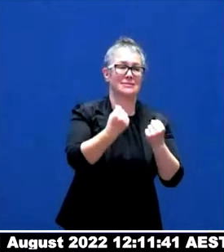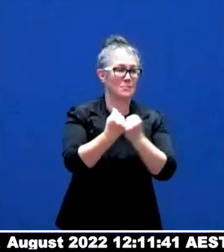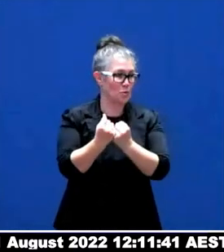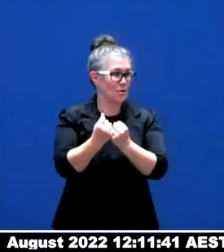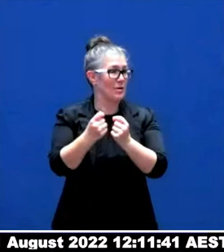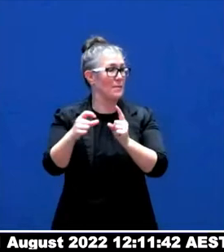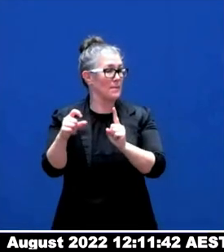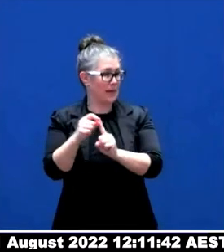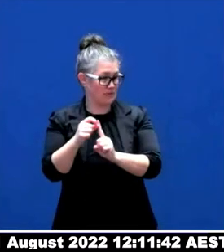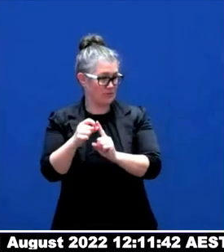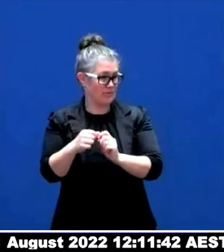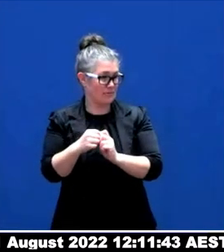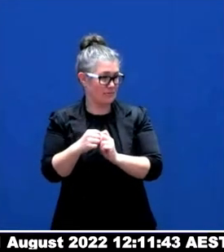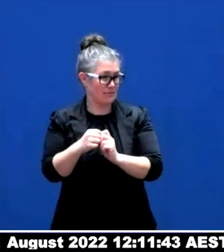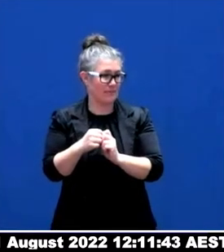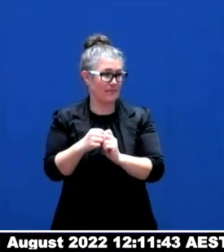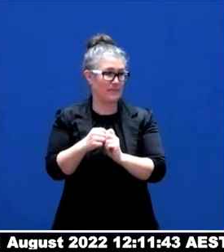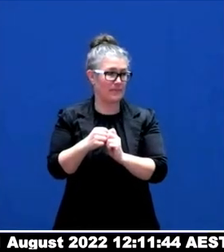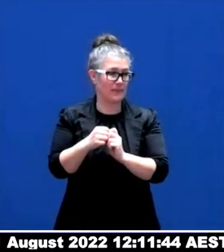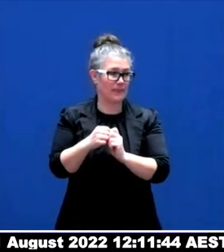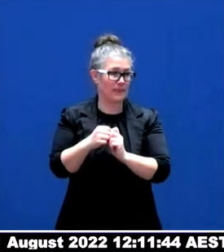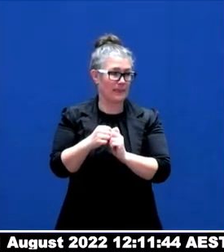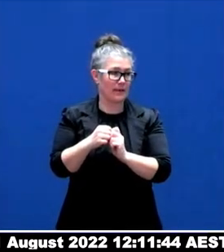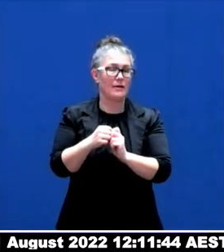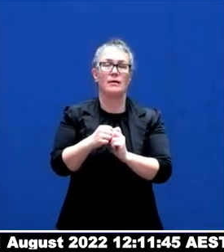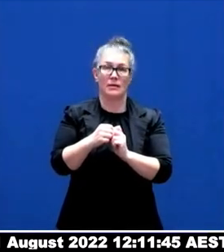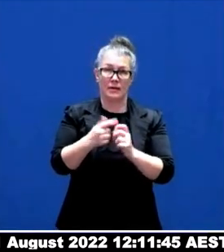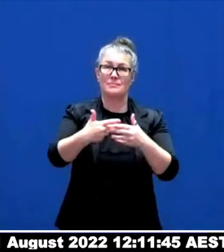So, the thing with that definition, is it's not just any type of disability, is it?